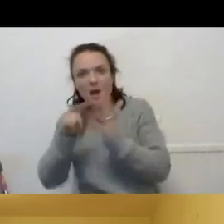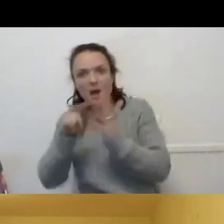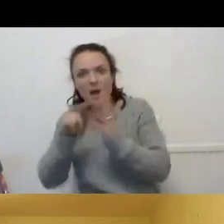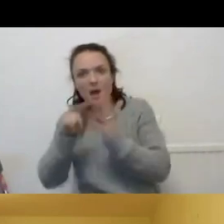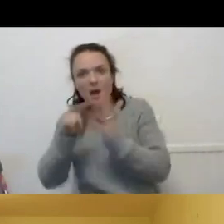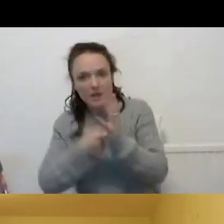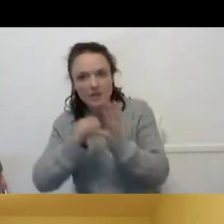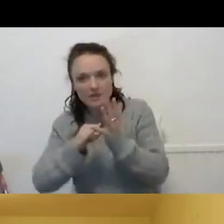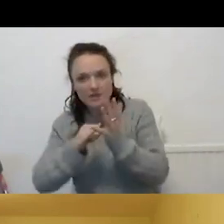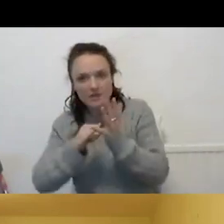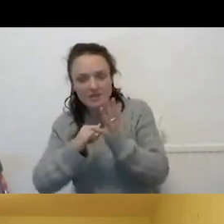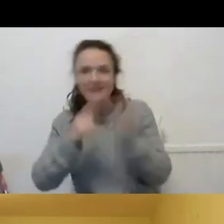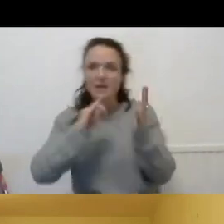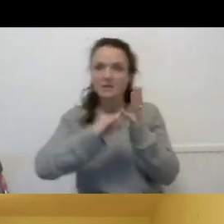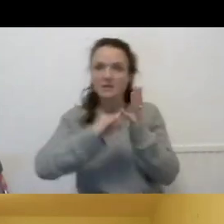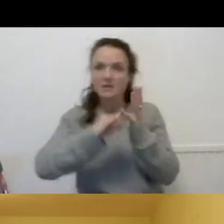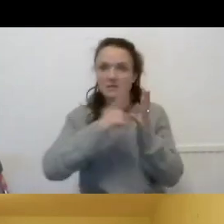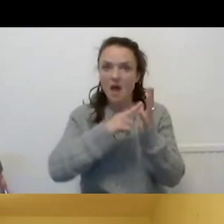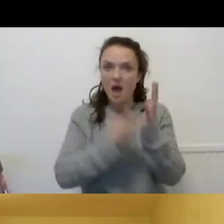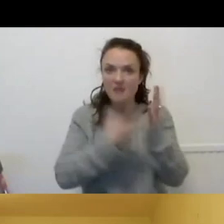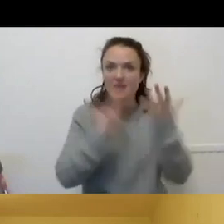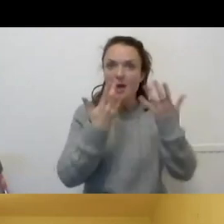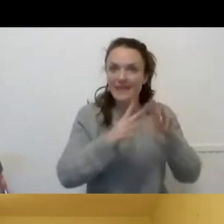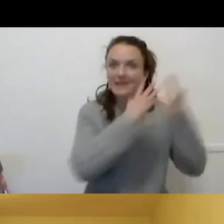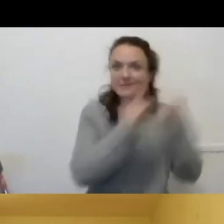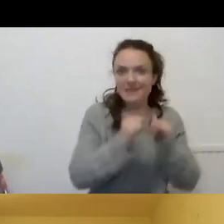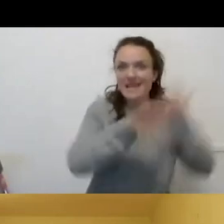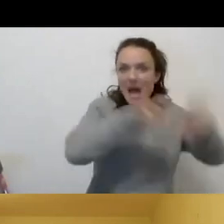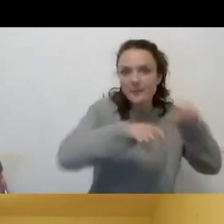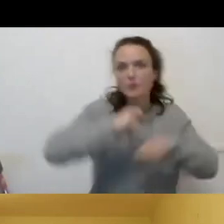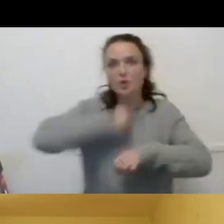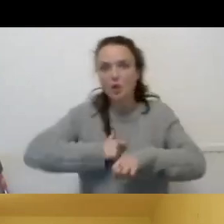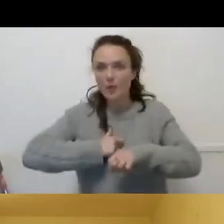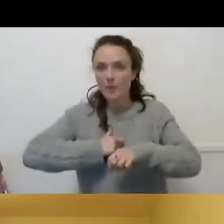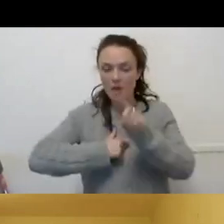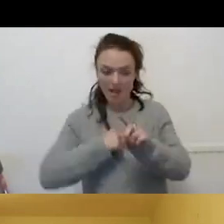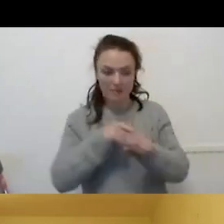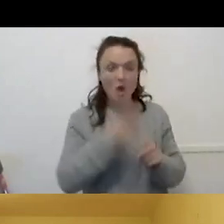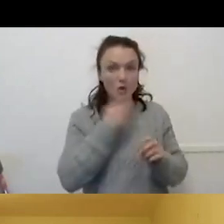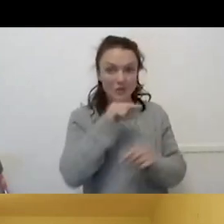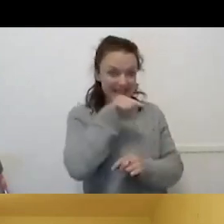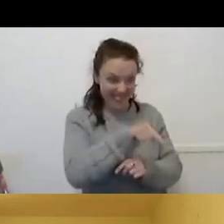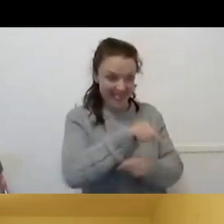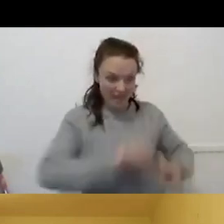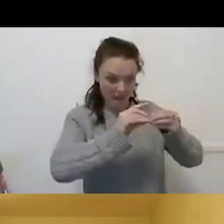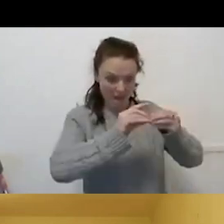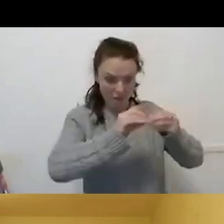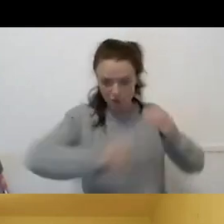tested in humans that could be quickly adapted to be used against COVID-19 infection. So really,